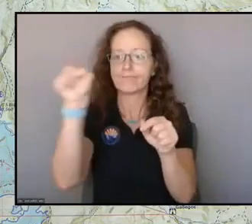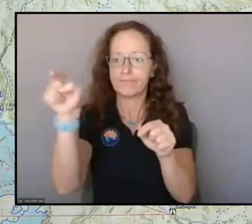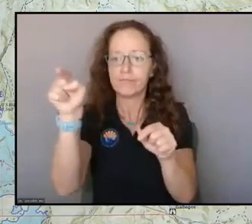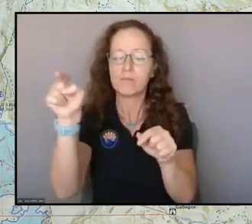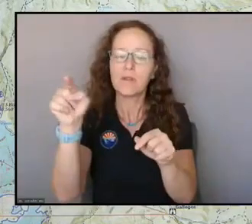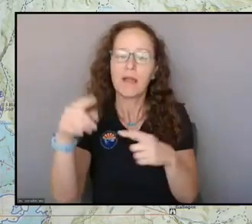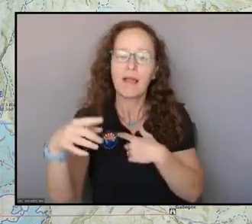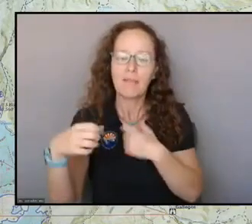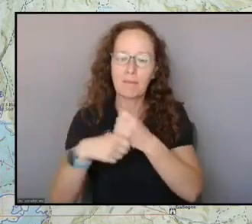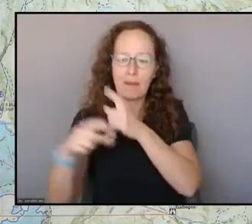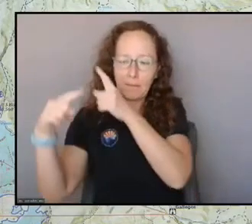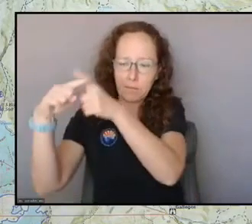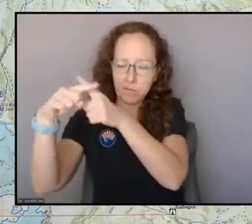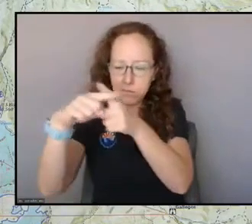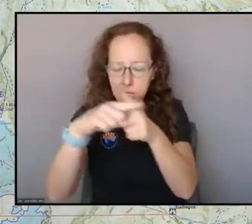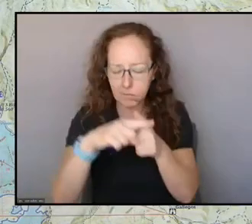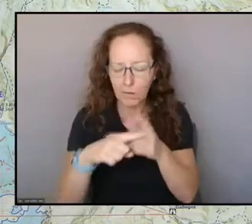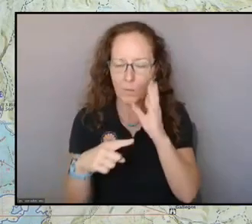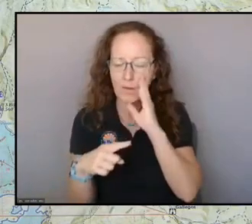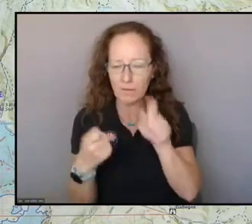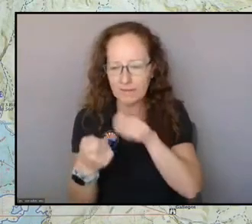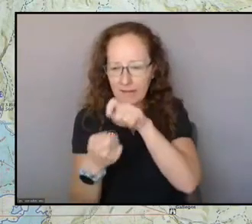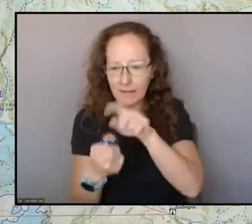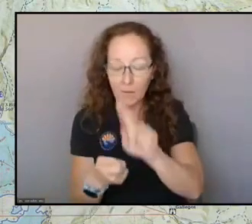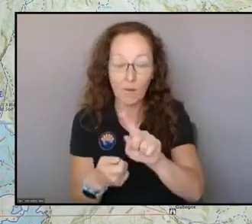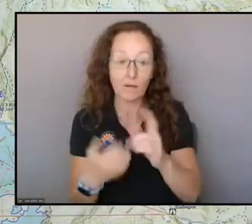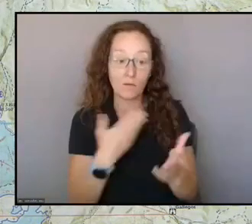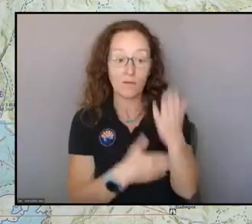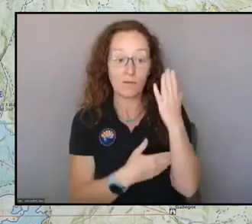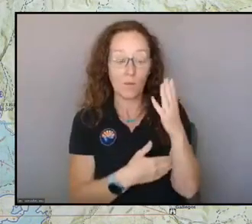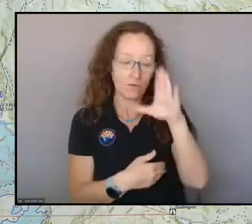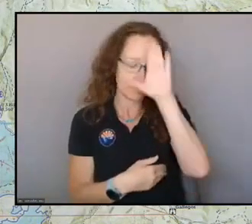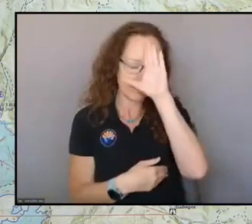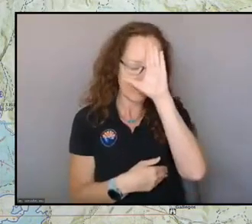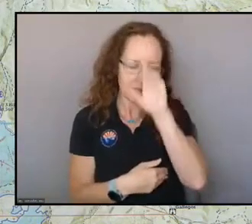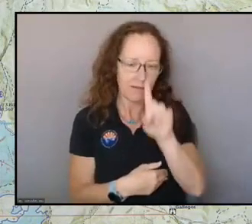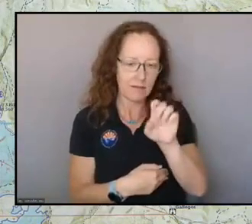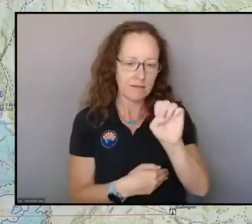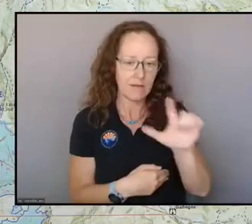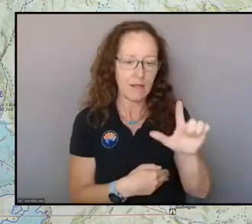ROSA HOTSHOTS CLIMBED ON TOP OF A BRIDGE TO THE